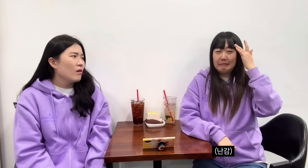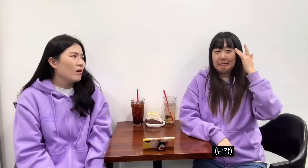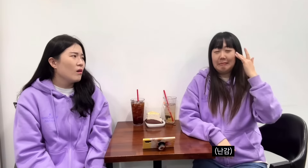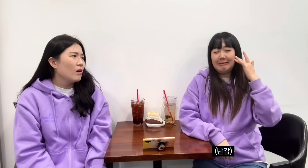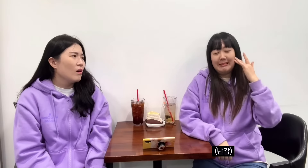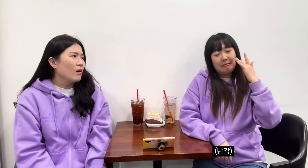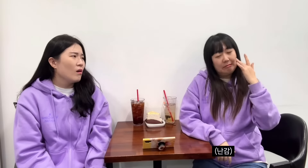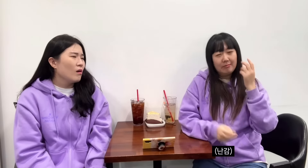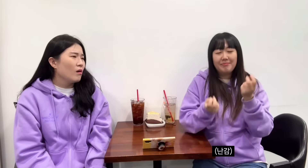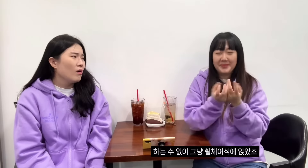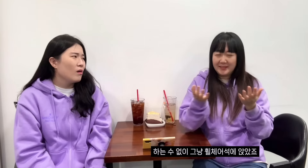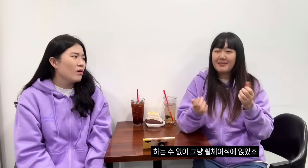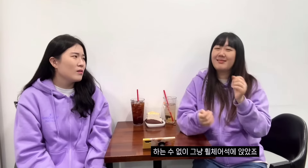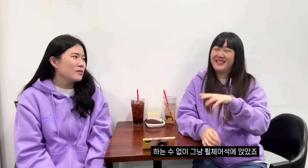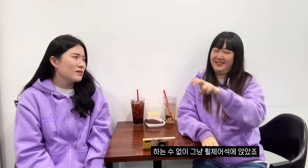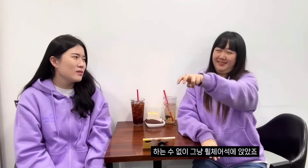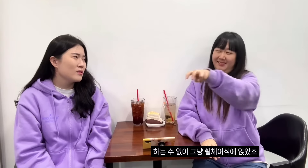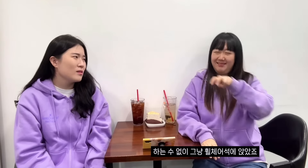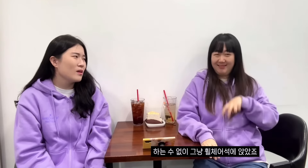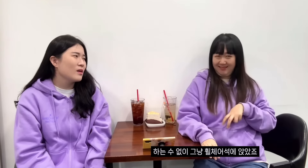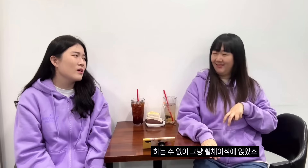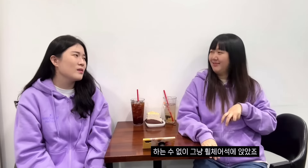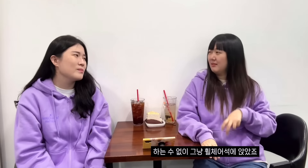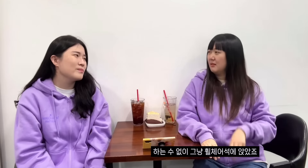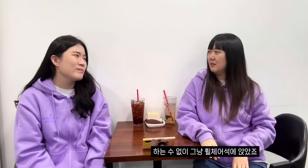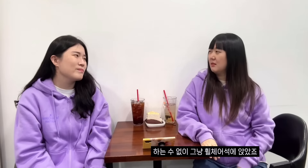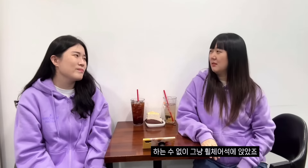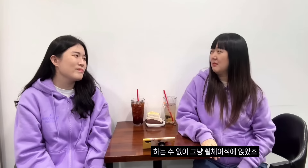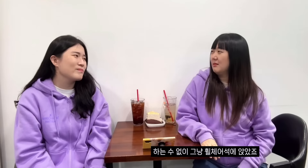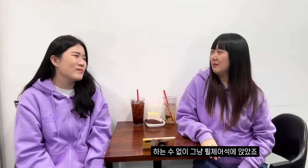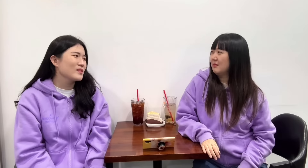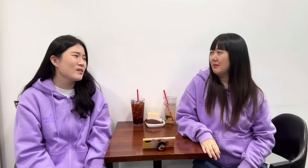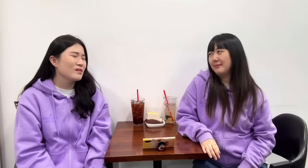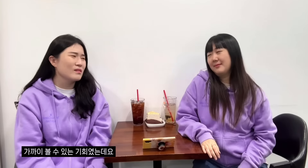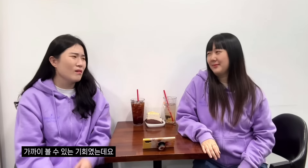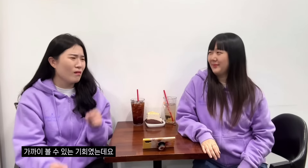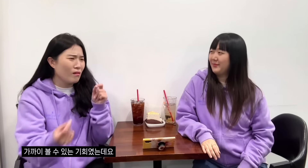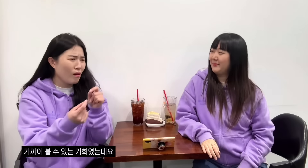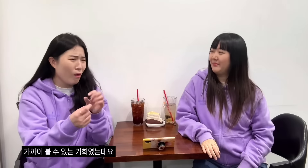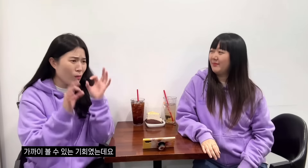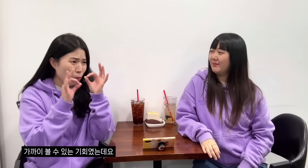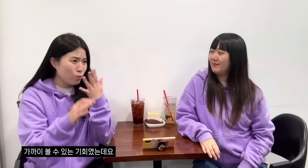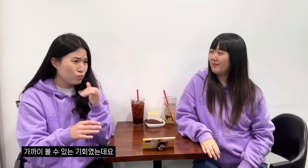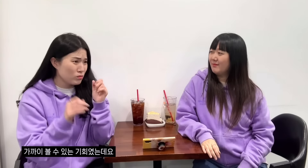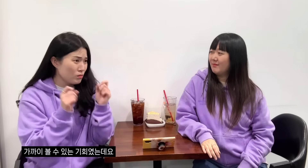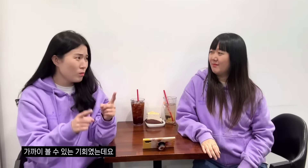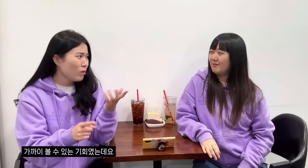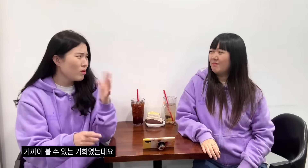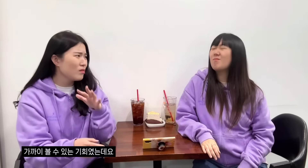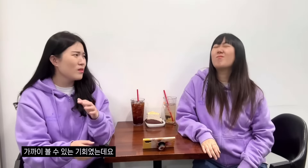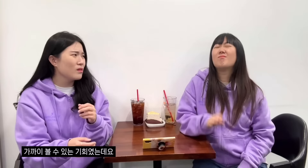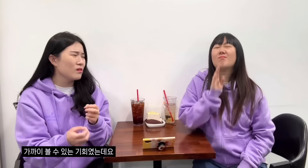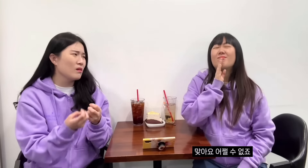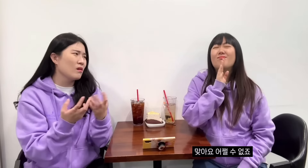(difficulty) I had no choice but to sit in the wheelchair seat. It was a chance to see it up close.